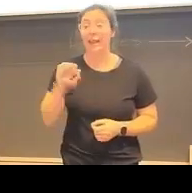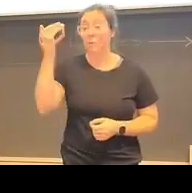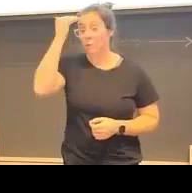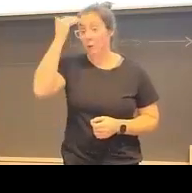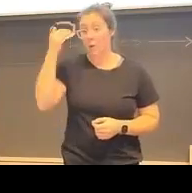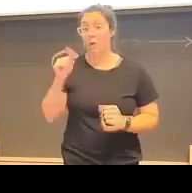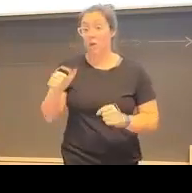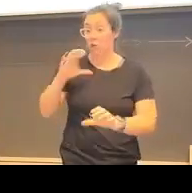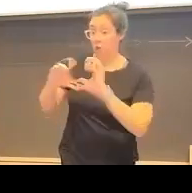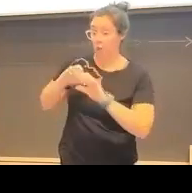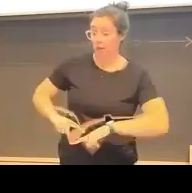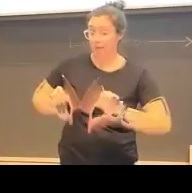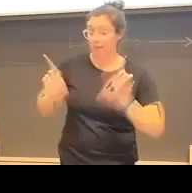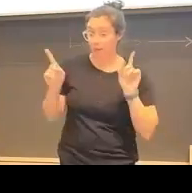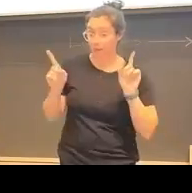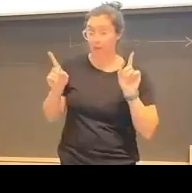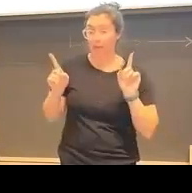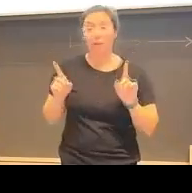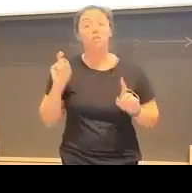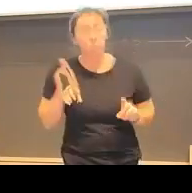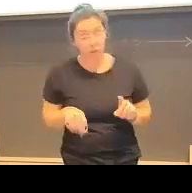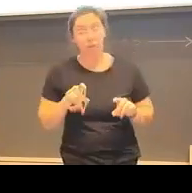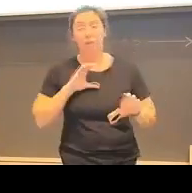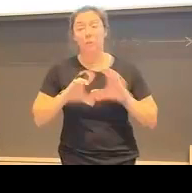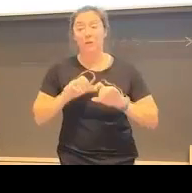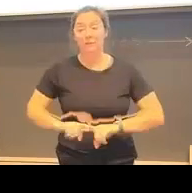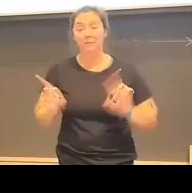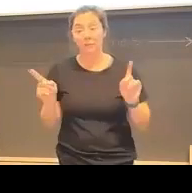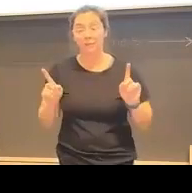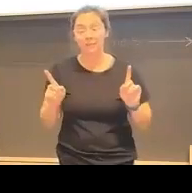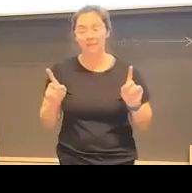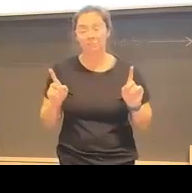communicate differently and perhaps should be communicating differently and they demonstrated